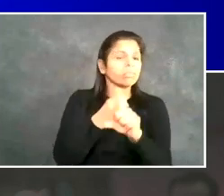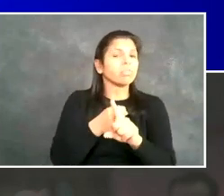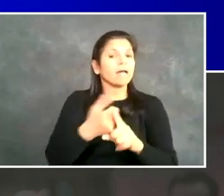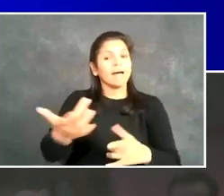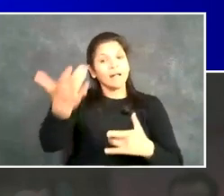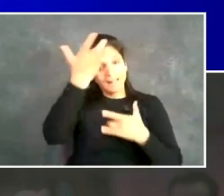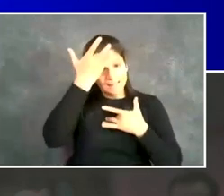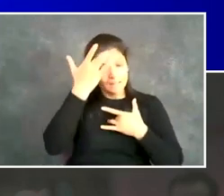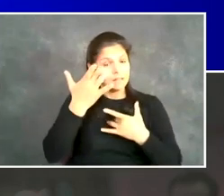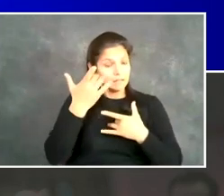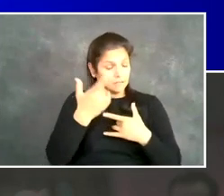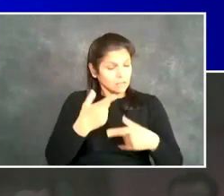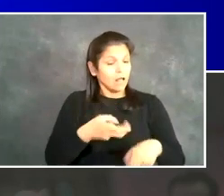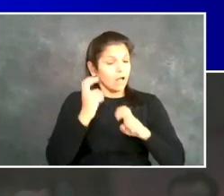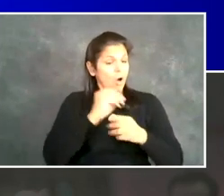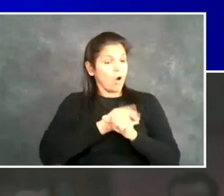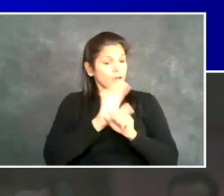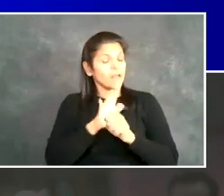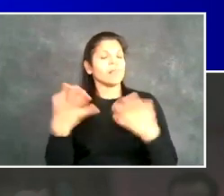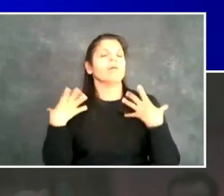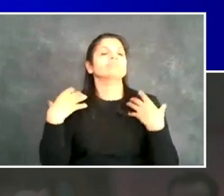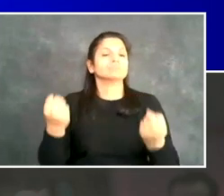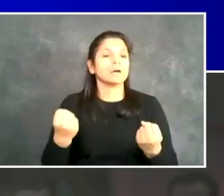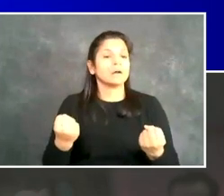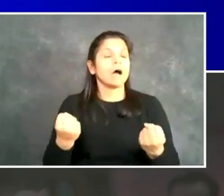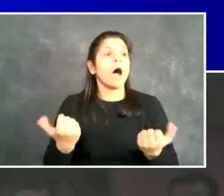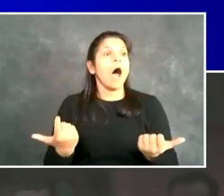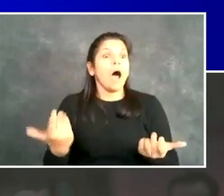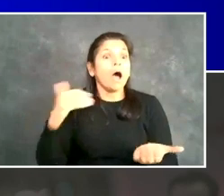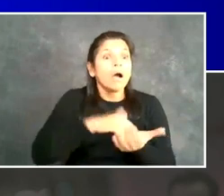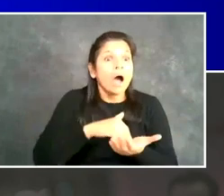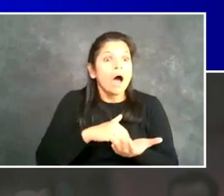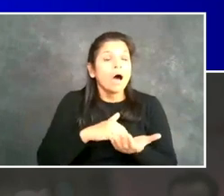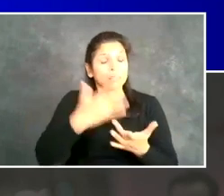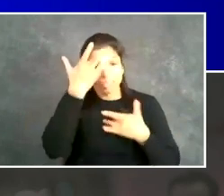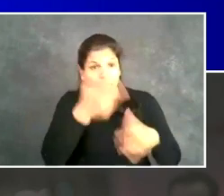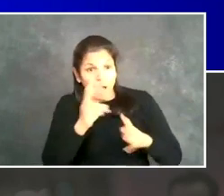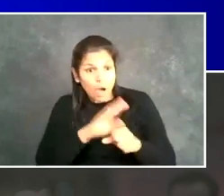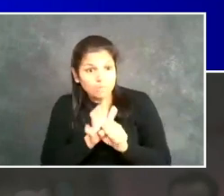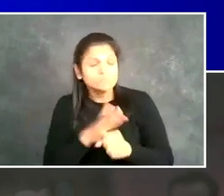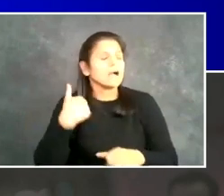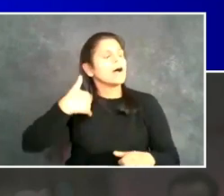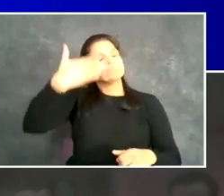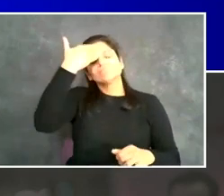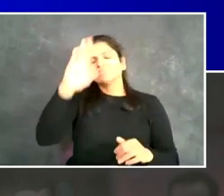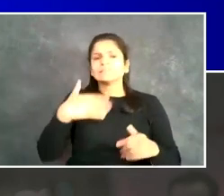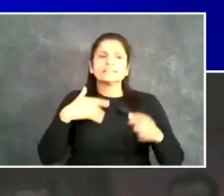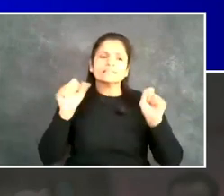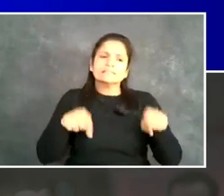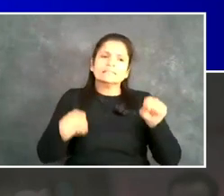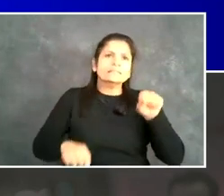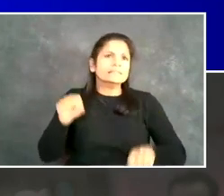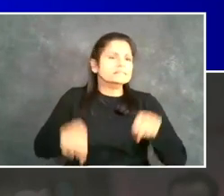GOOD SITUATION TO MAKE IT THROUGH AGAIN IF YOU EVER WERE EXPOSED AGAIN. WE DON'T KNOW FOR SURE THAT ANYONE CAN CONTRACT THIS